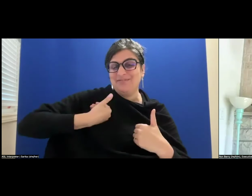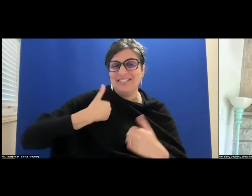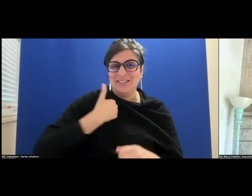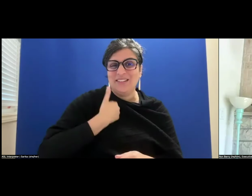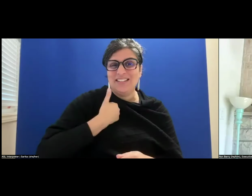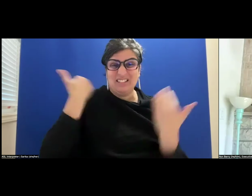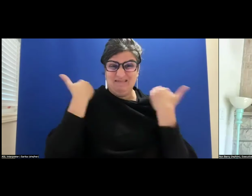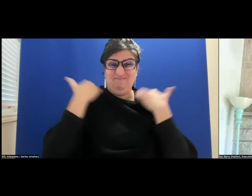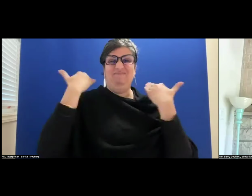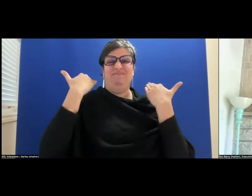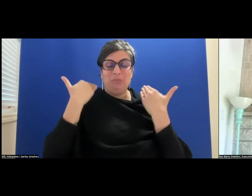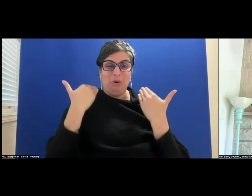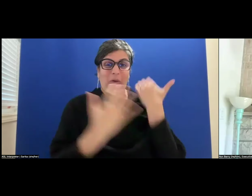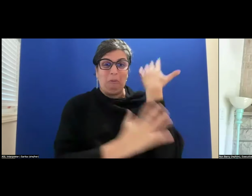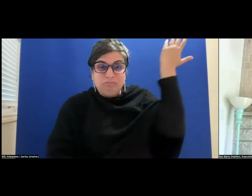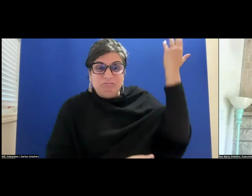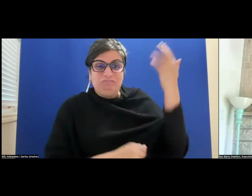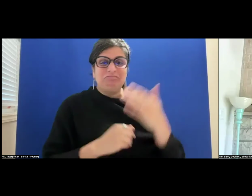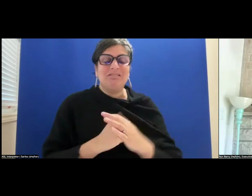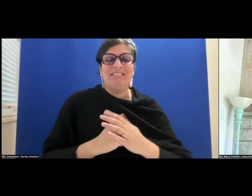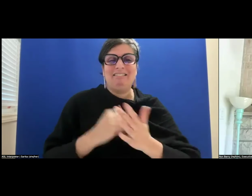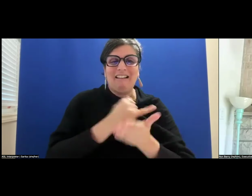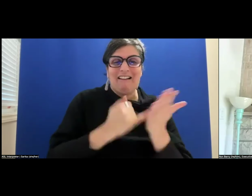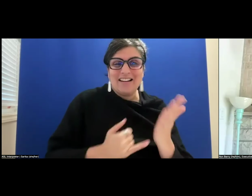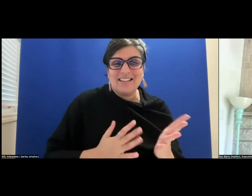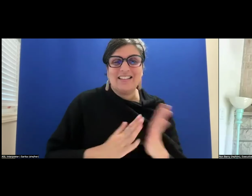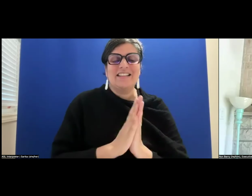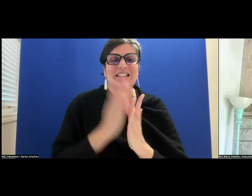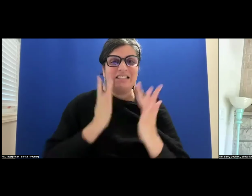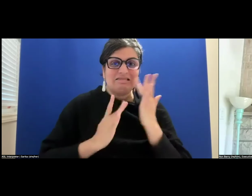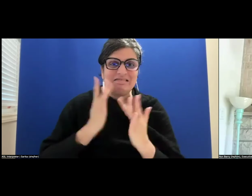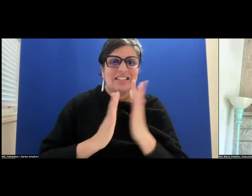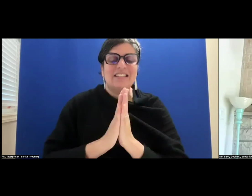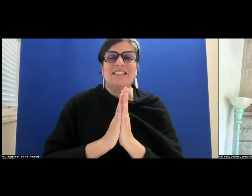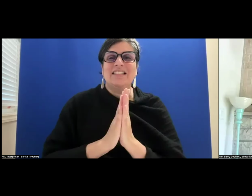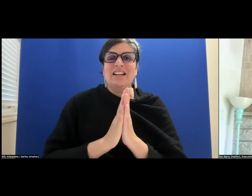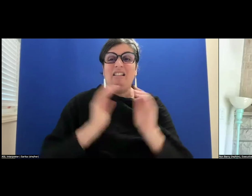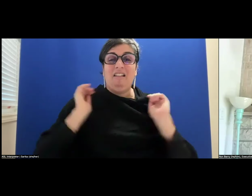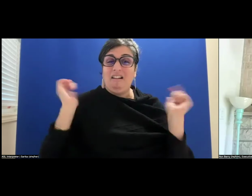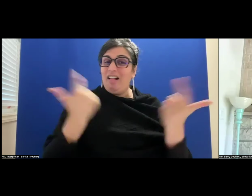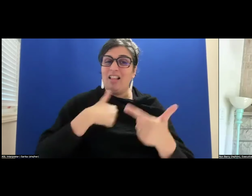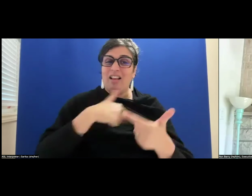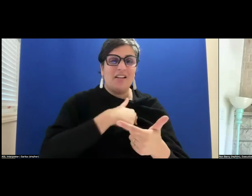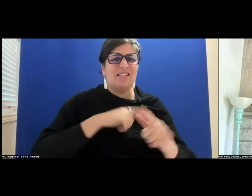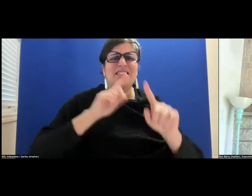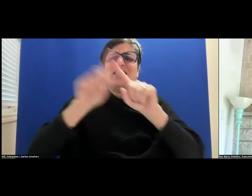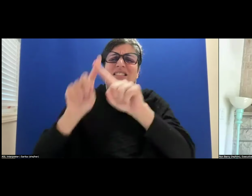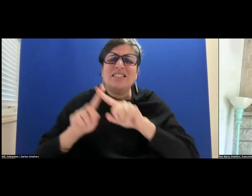artistic backgrounds and, we were, hungry to create, a moment,